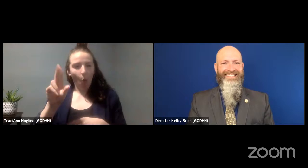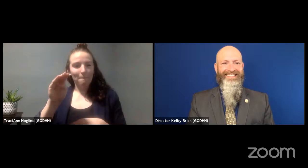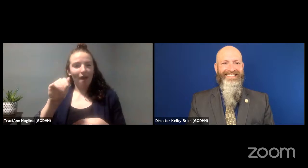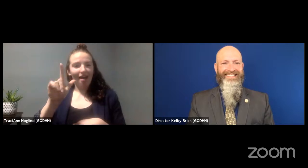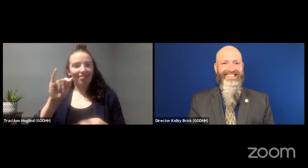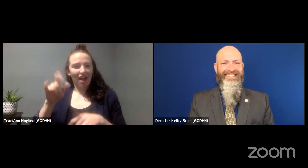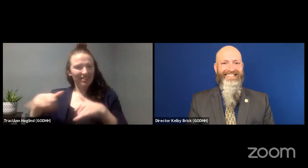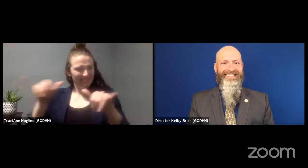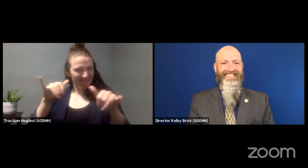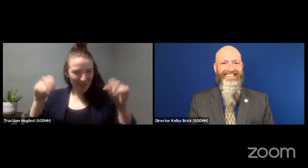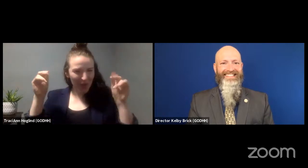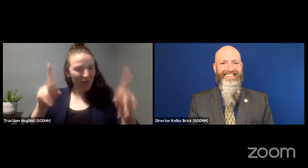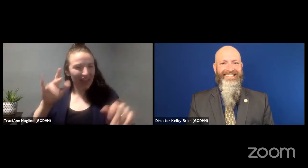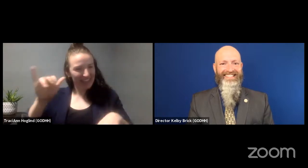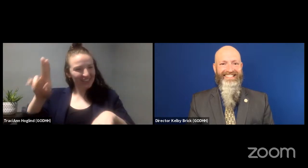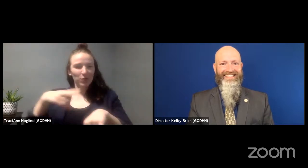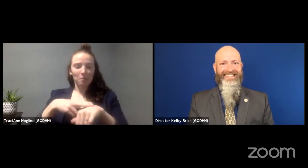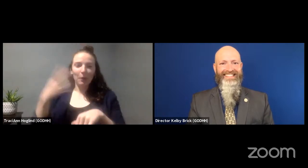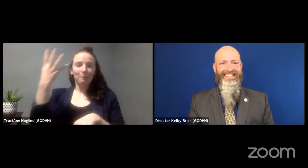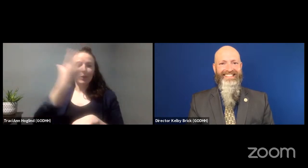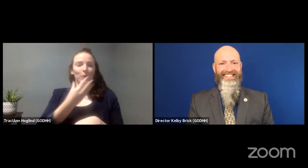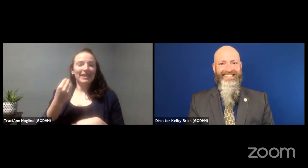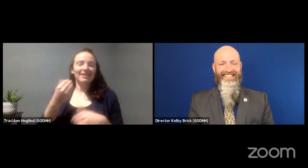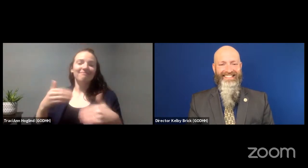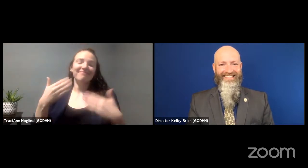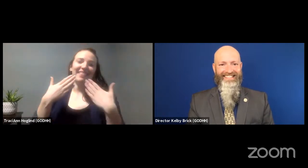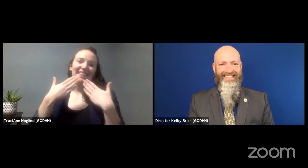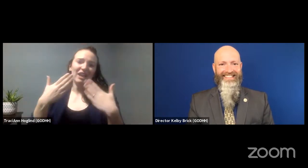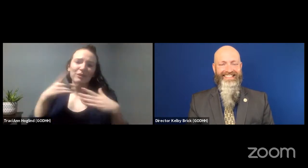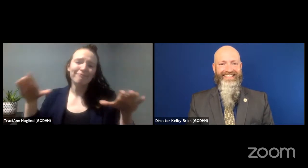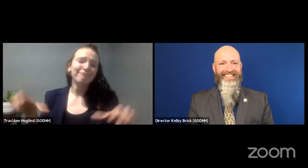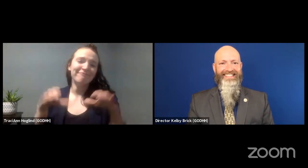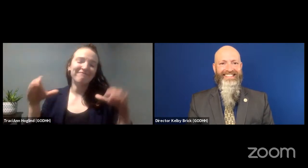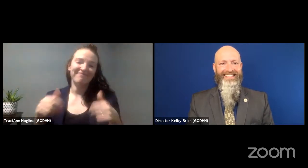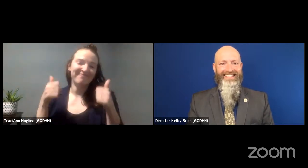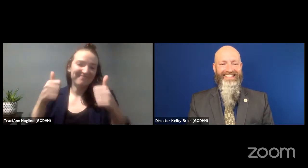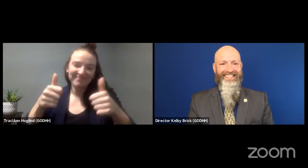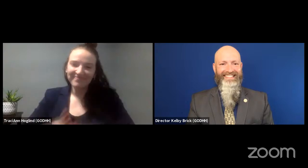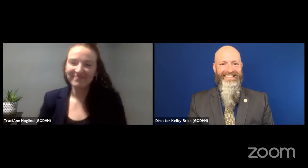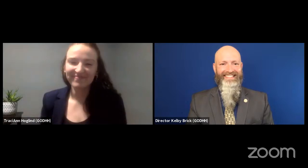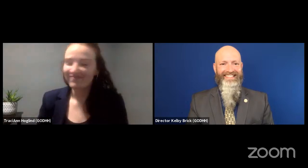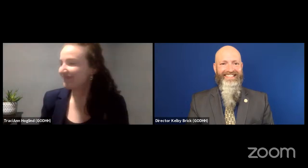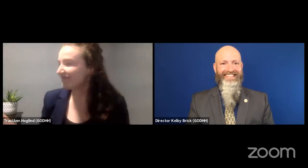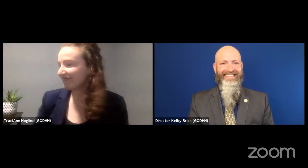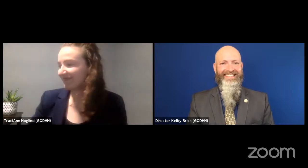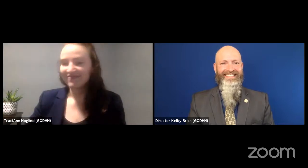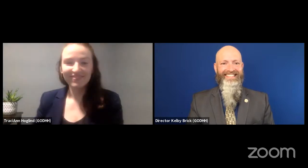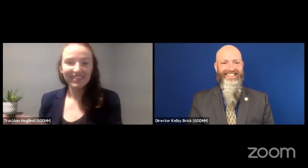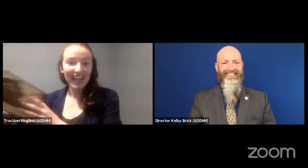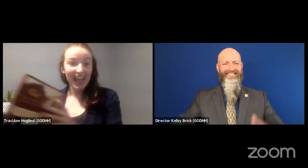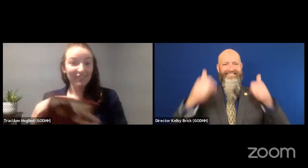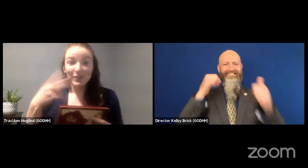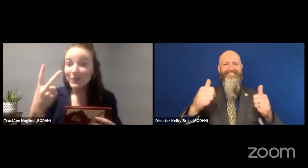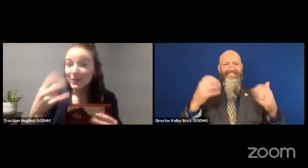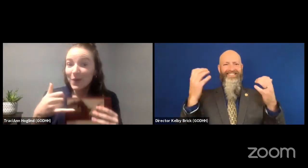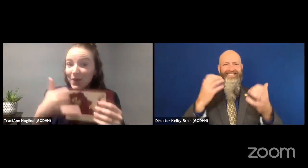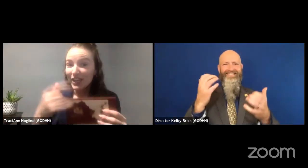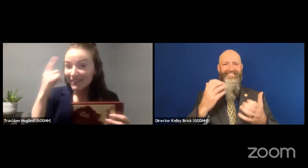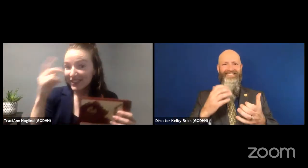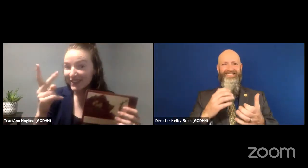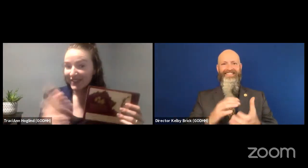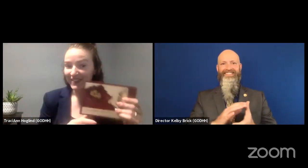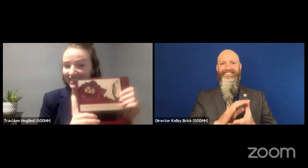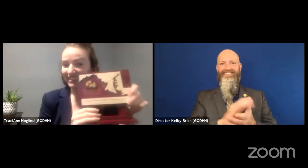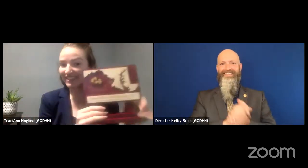about breast feeding or childbirth, beautiful. They help normalize that. So again, we have